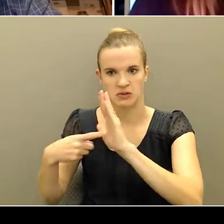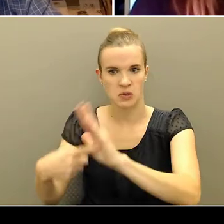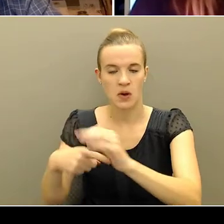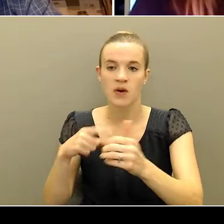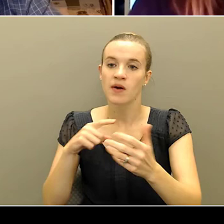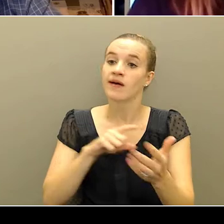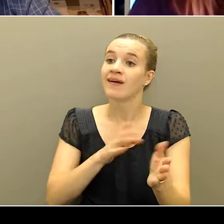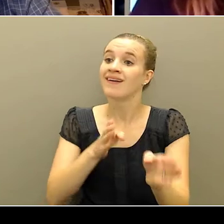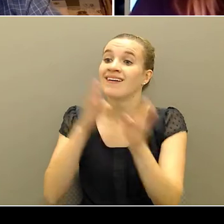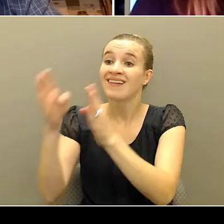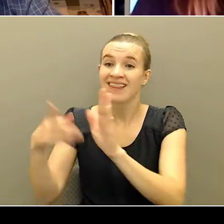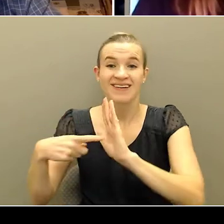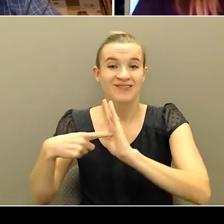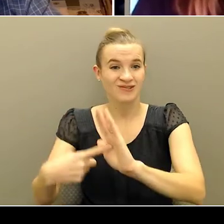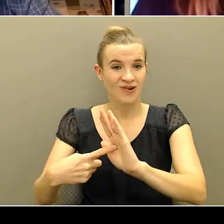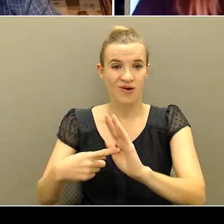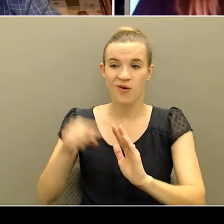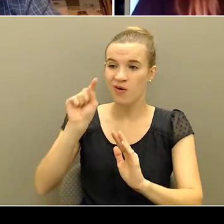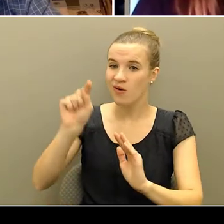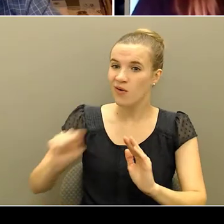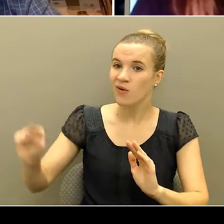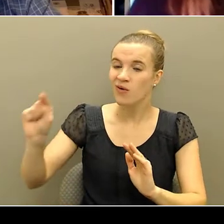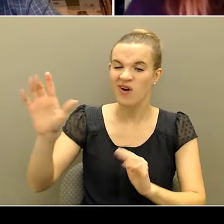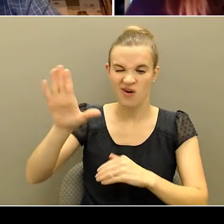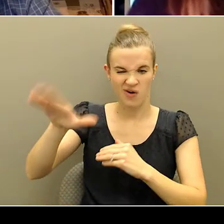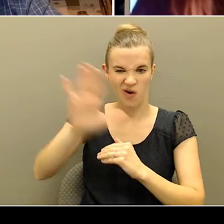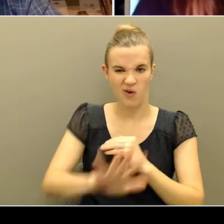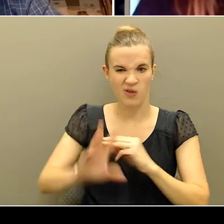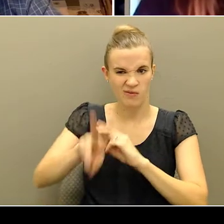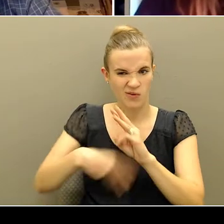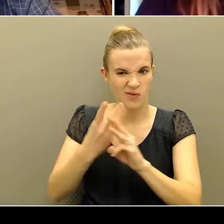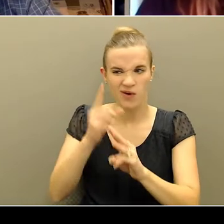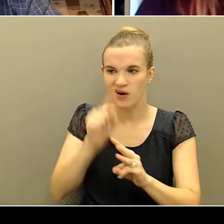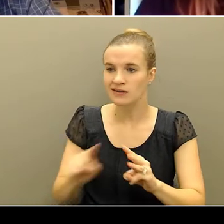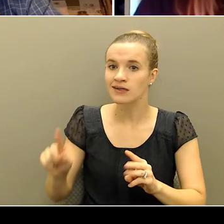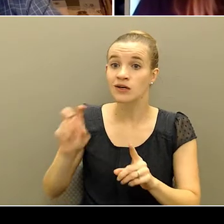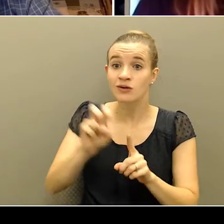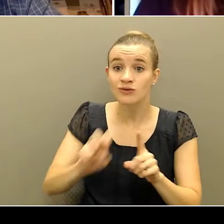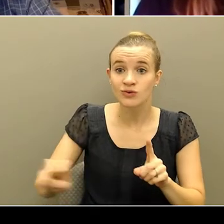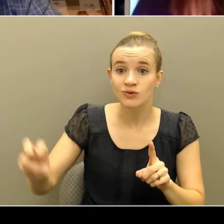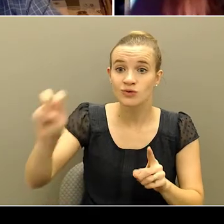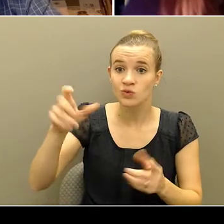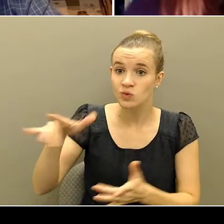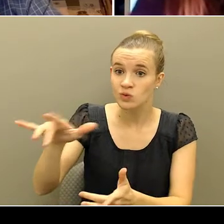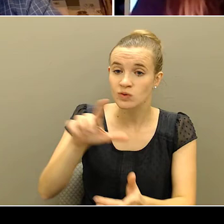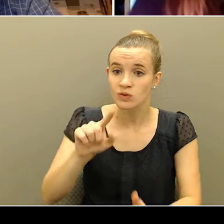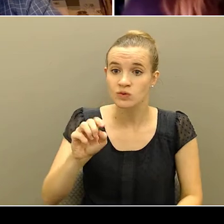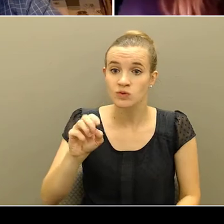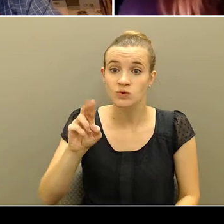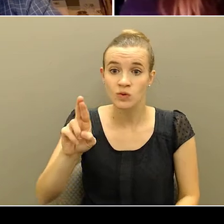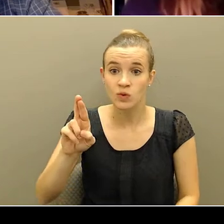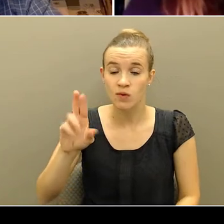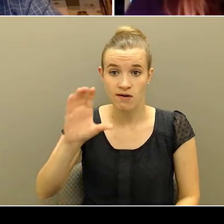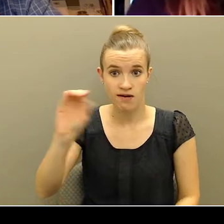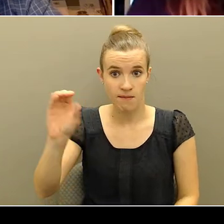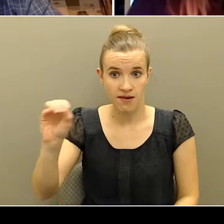there's all these different tour companies around the world that have organized tours that have been there, done that kind of thing, and you know,